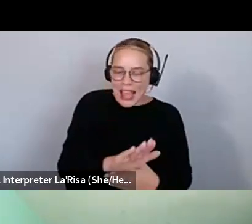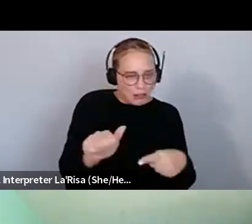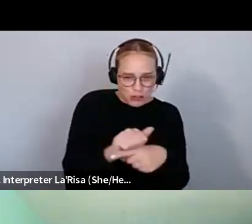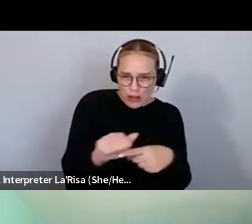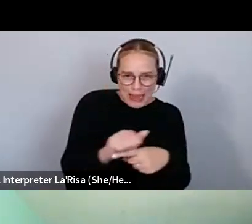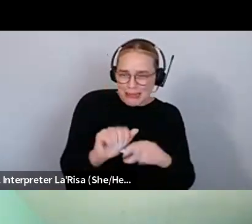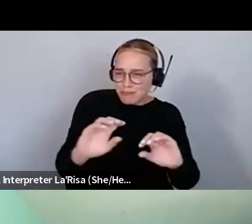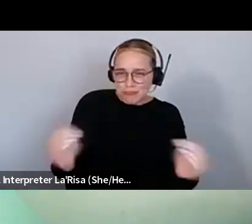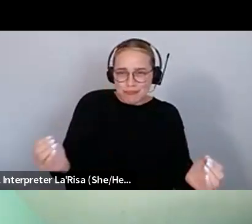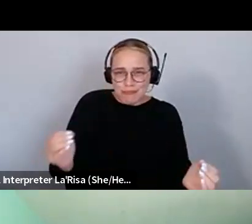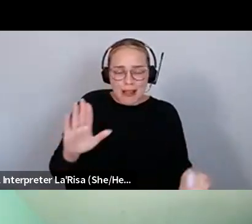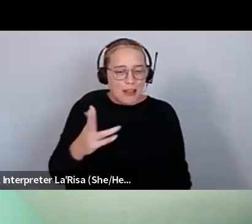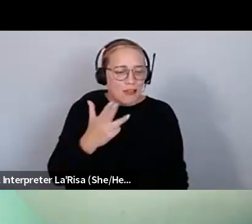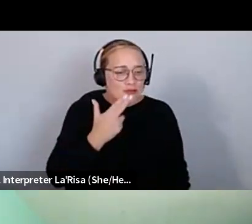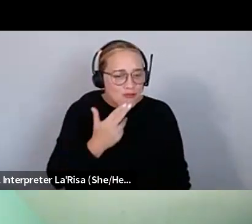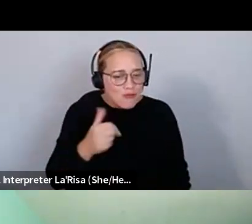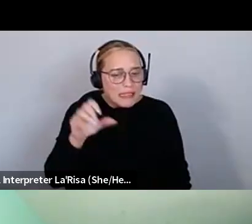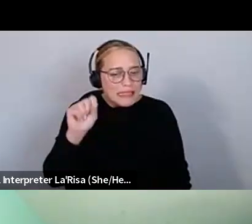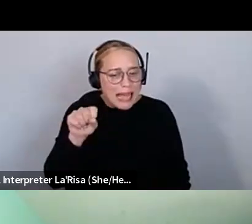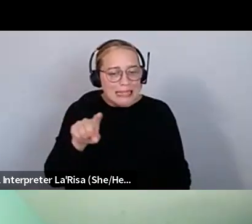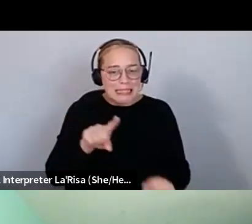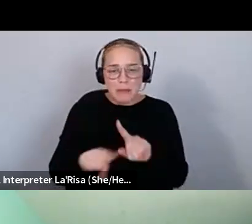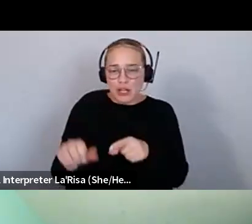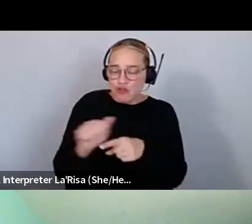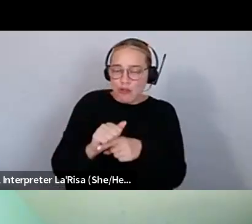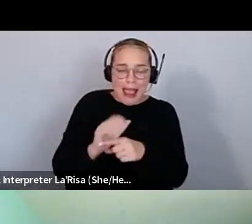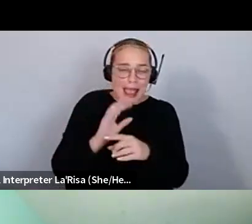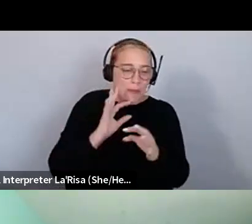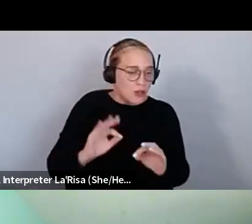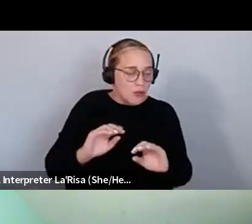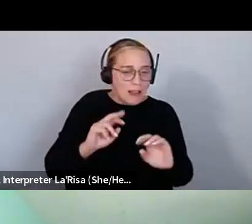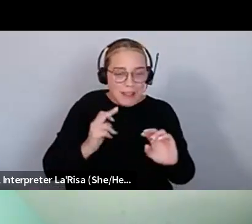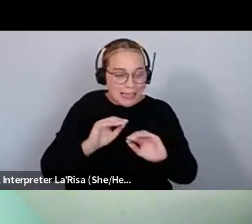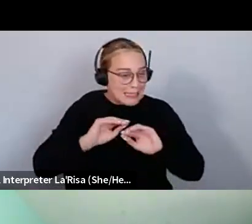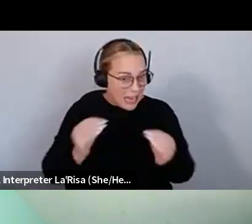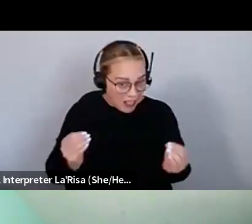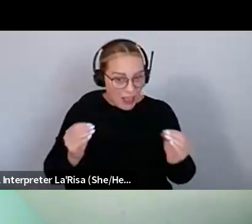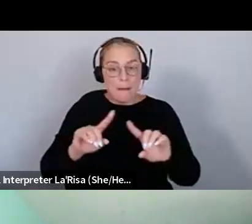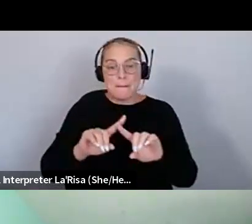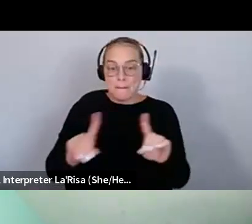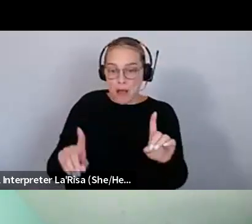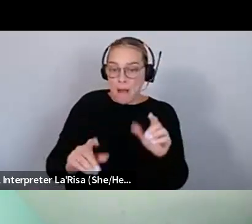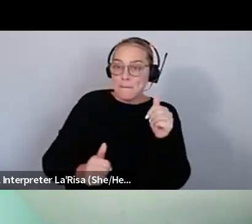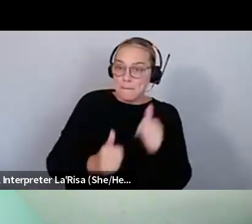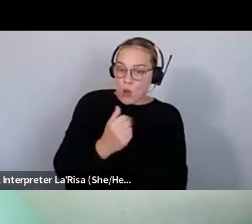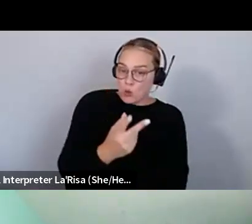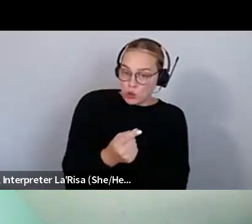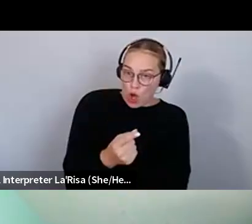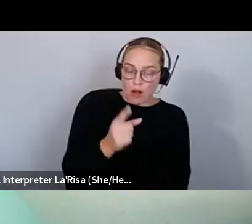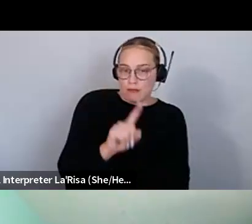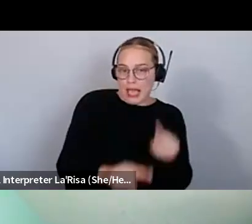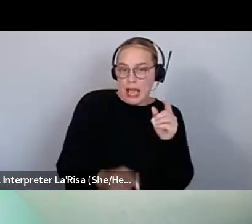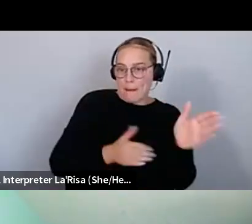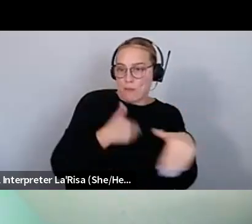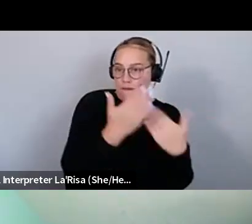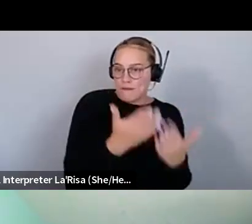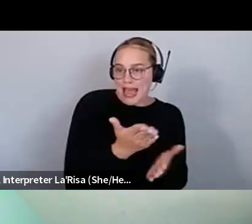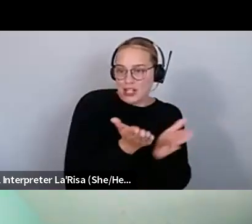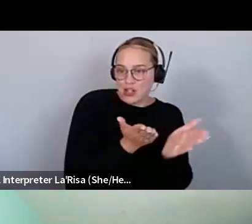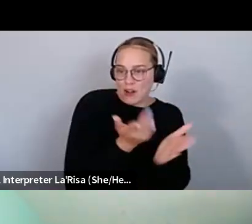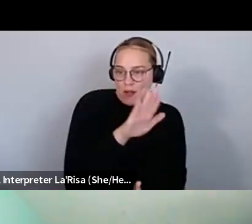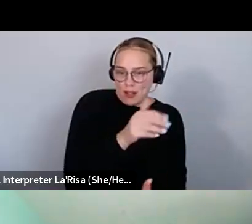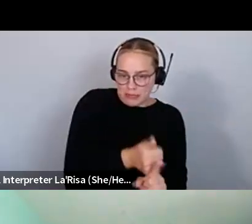not trained to help you feel better. I have two dogs under me right now.